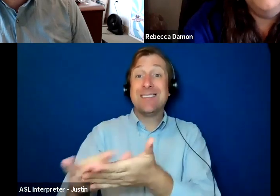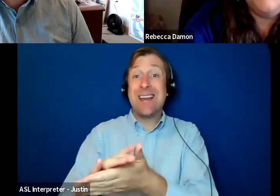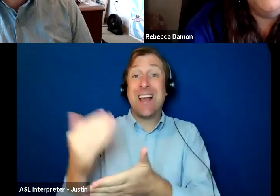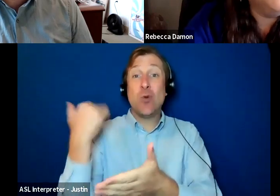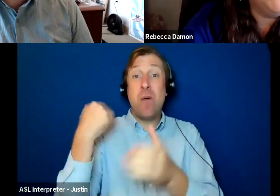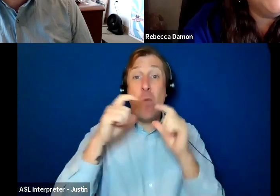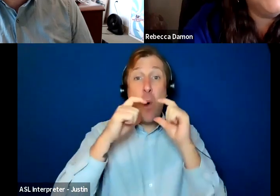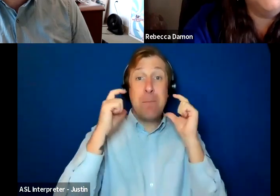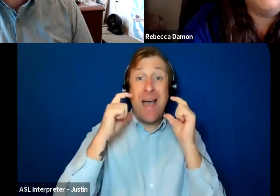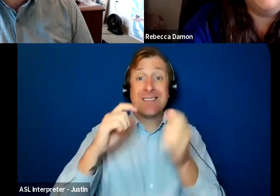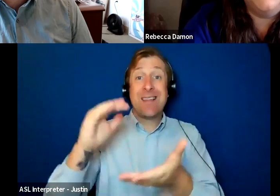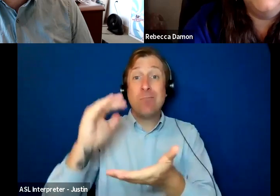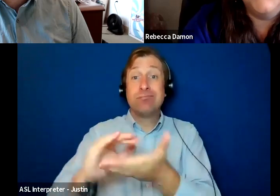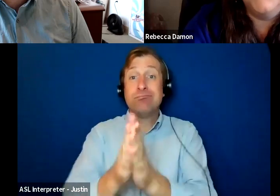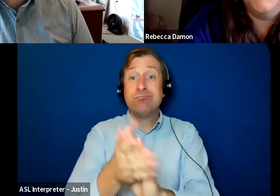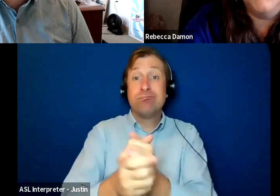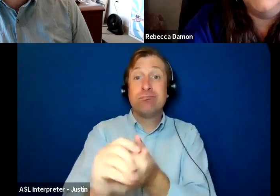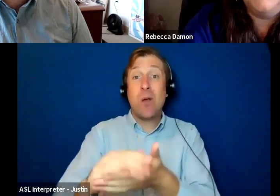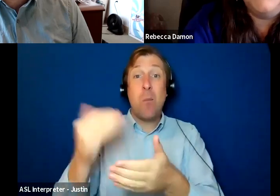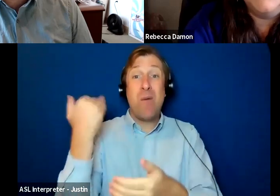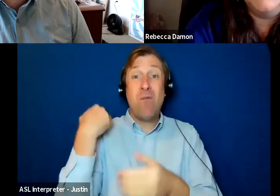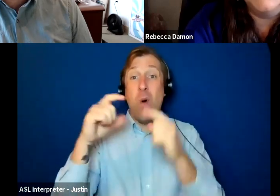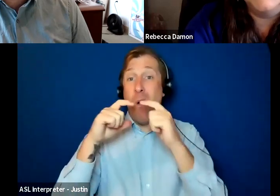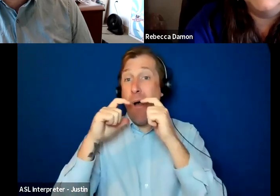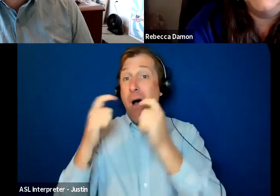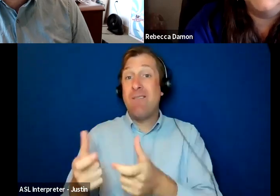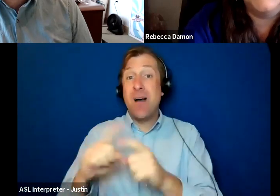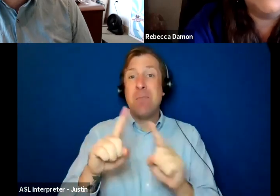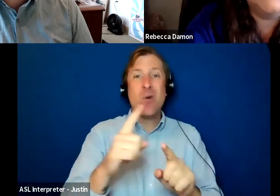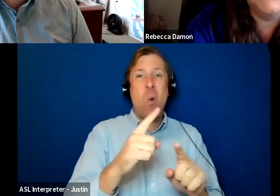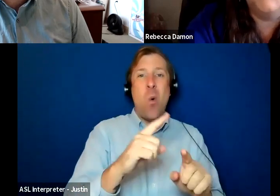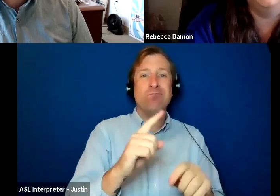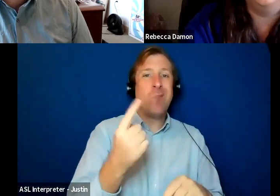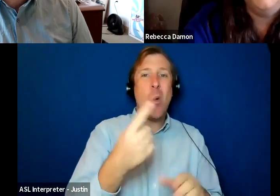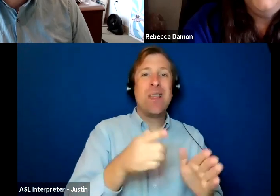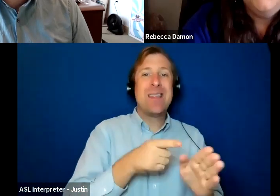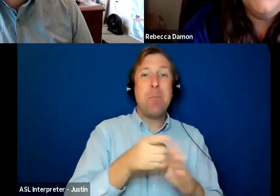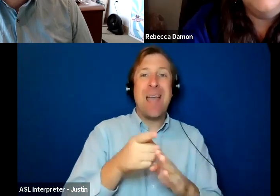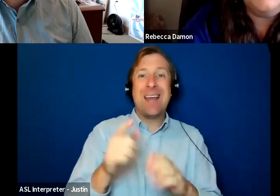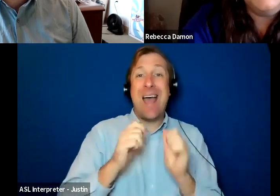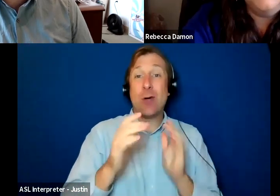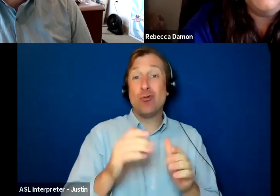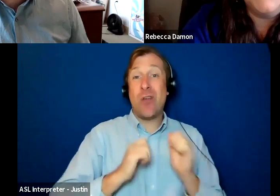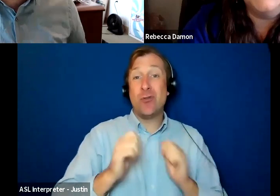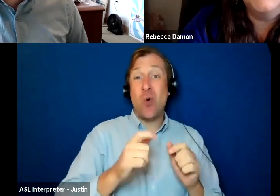"But only the principals on that show were given hand sanitizers to carry with them. We were given sandwich bags,